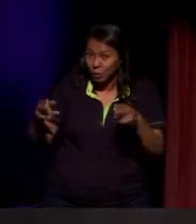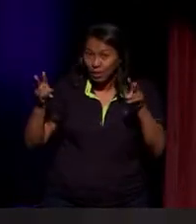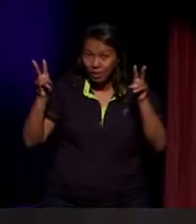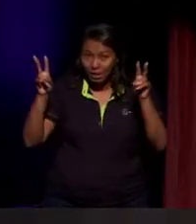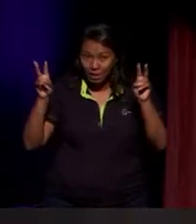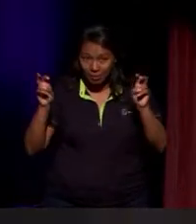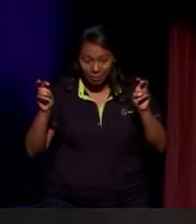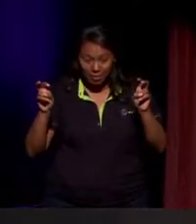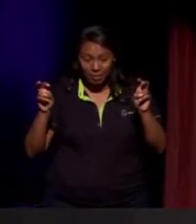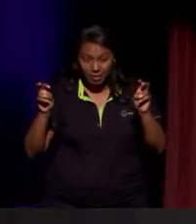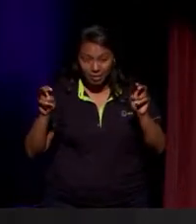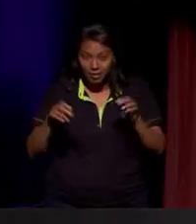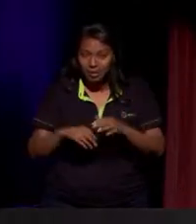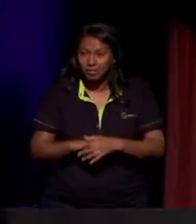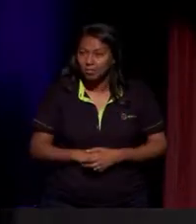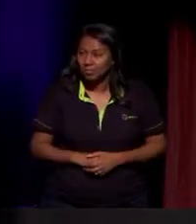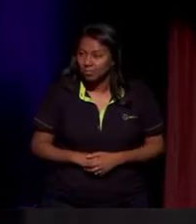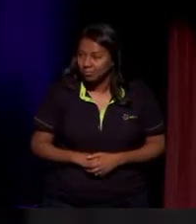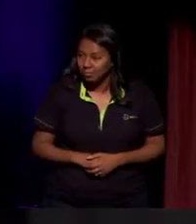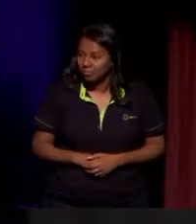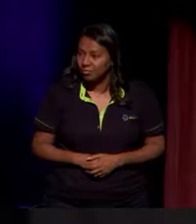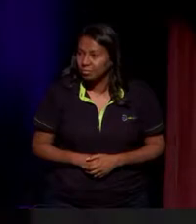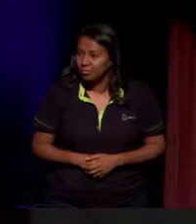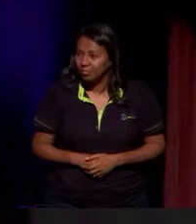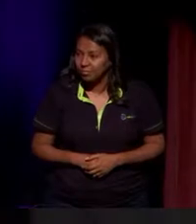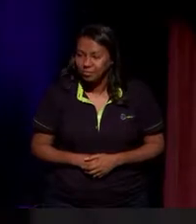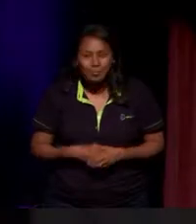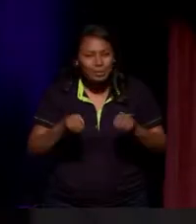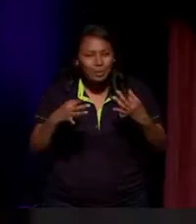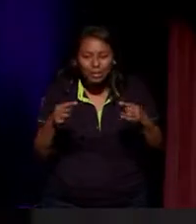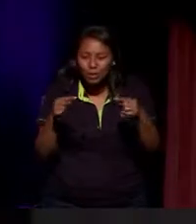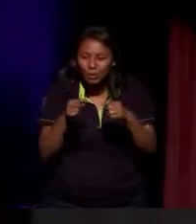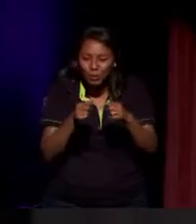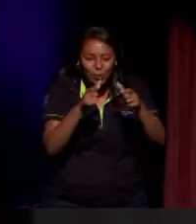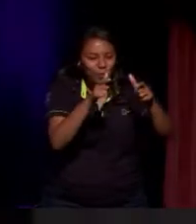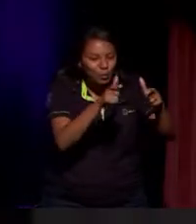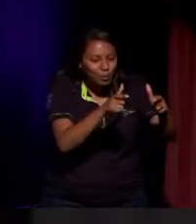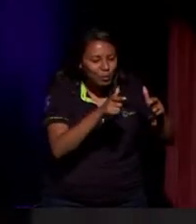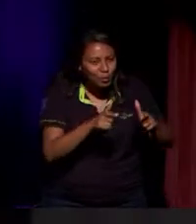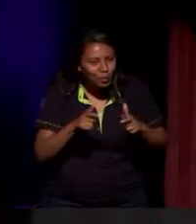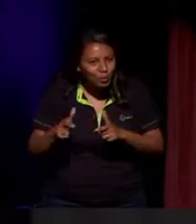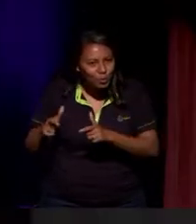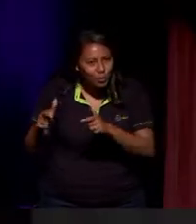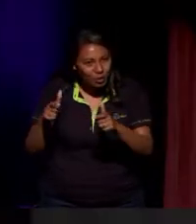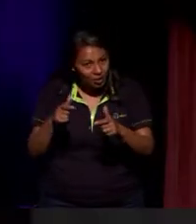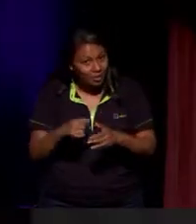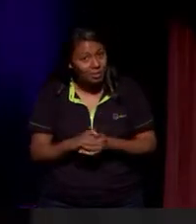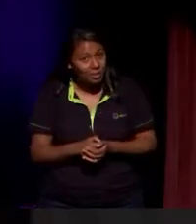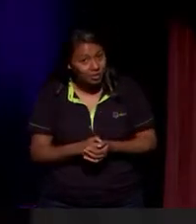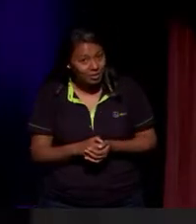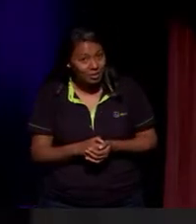I'll go through times. and cross places, which is a phrase that I withdrew from a preface